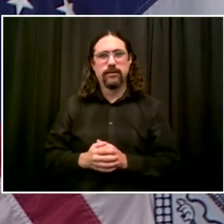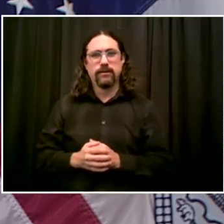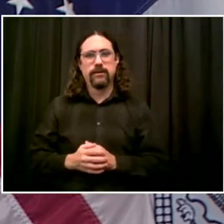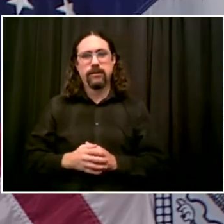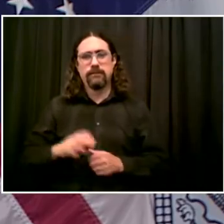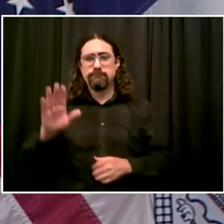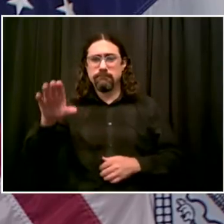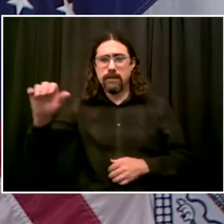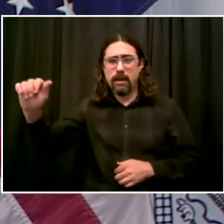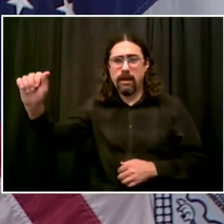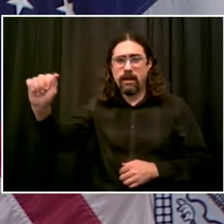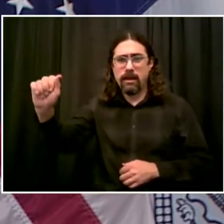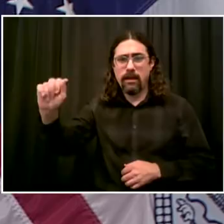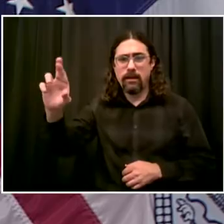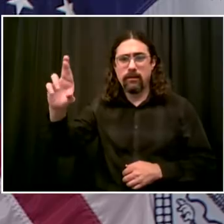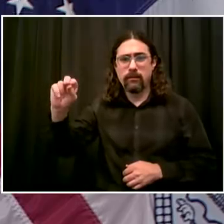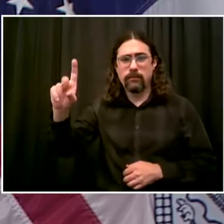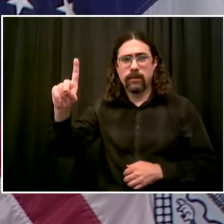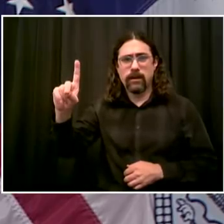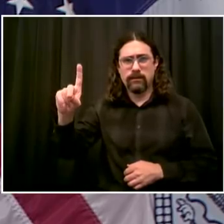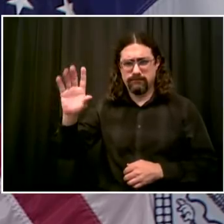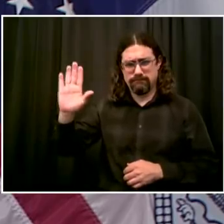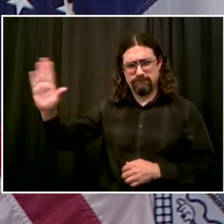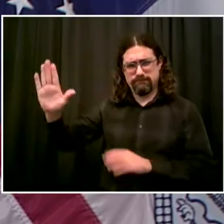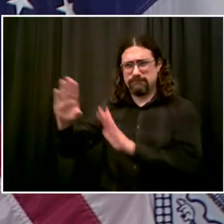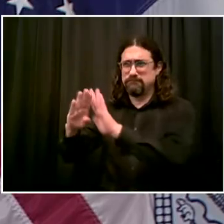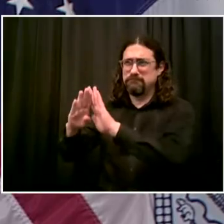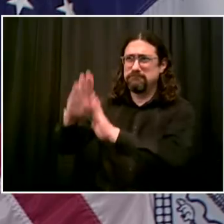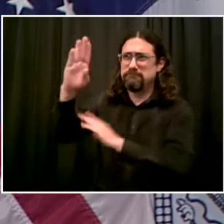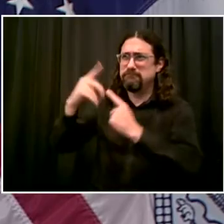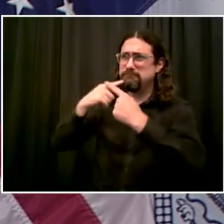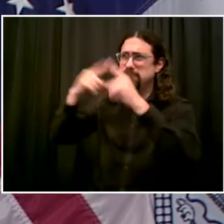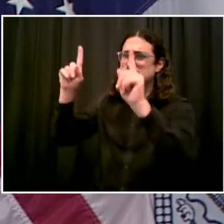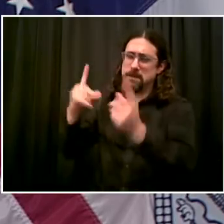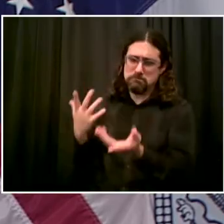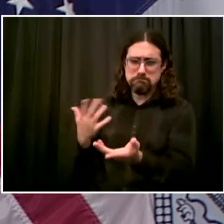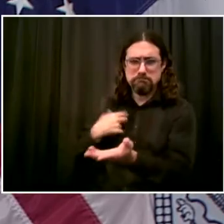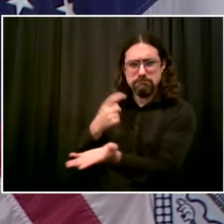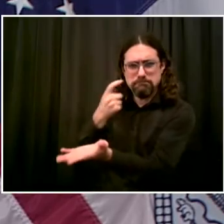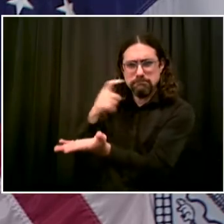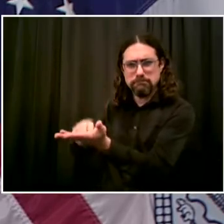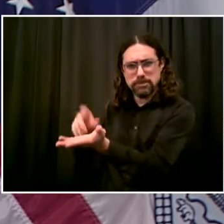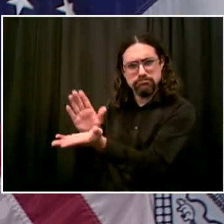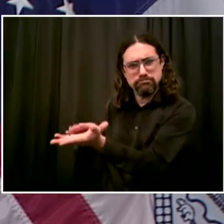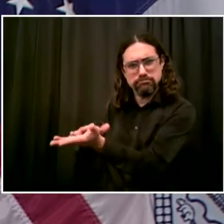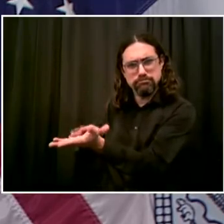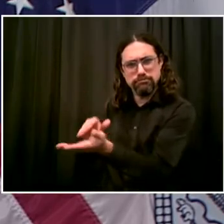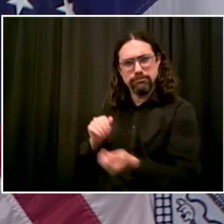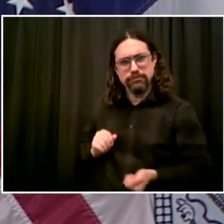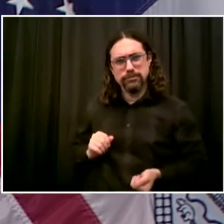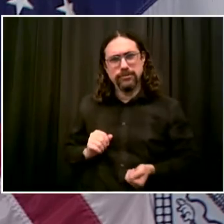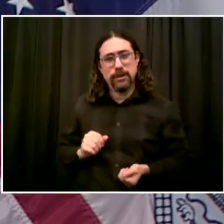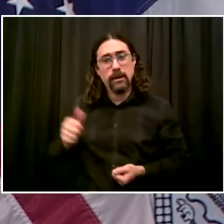MSIPLY COMMENT. I RESPECT A- ROD'S ACHIEVEMENTS. HE HAS DONE A LOT NOW AS A